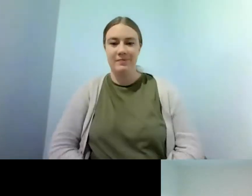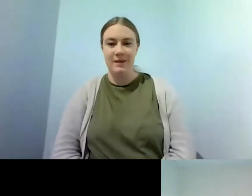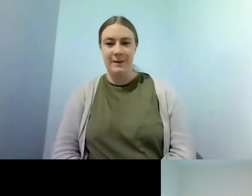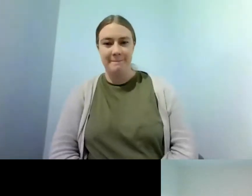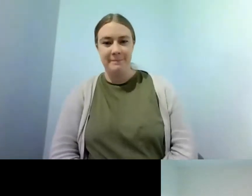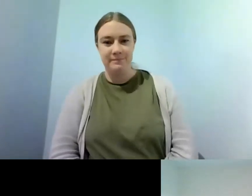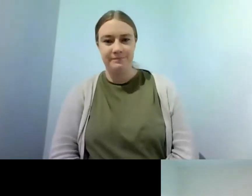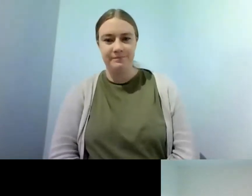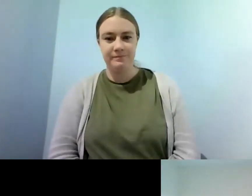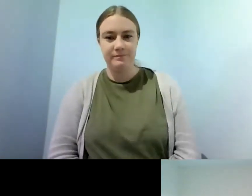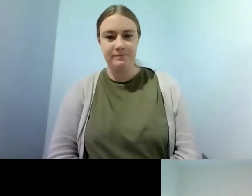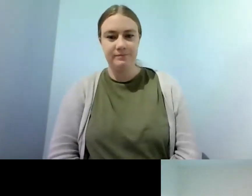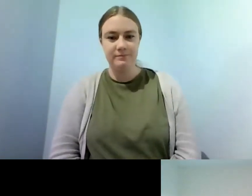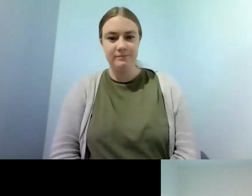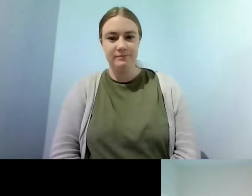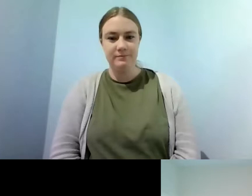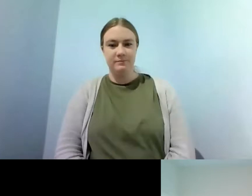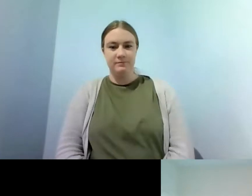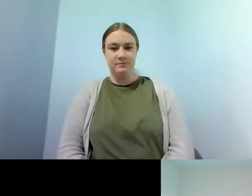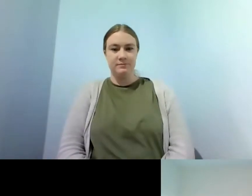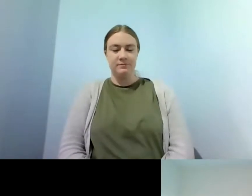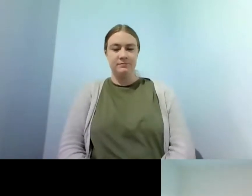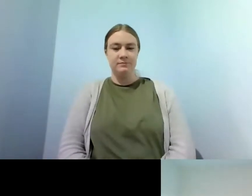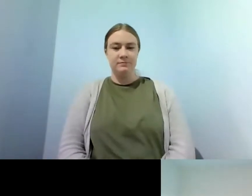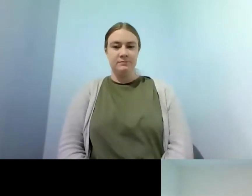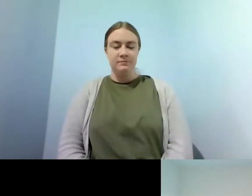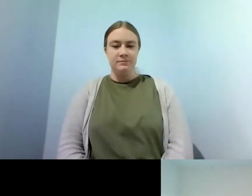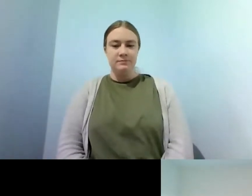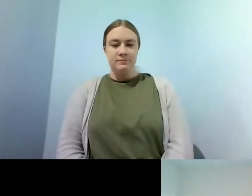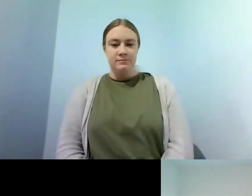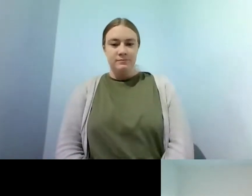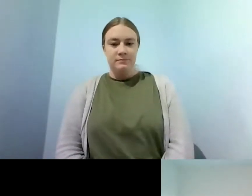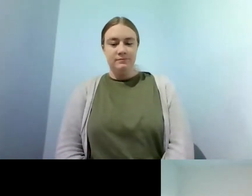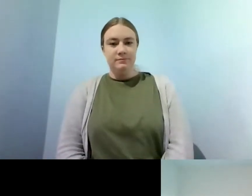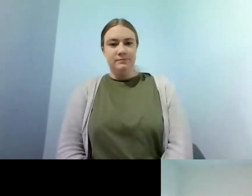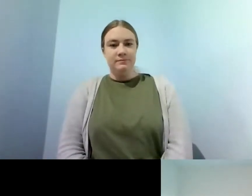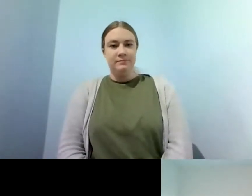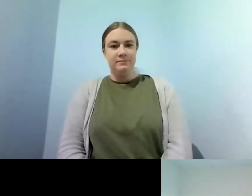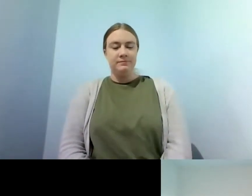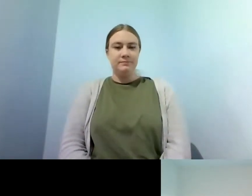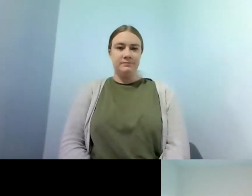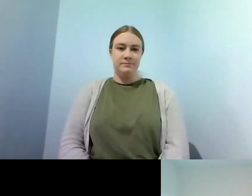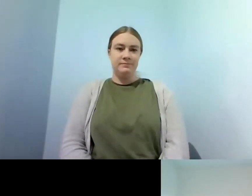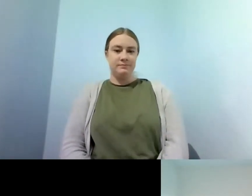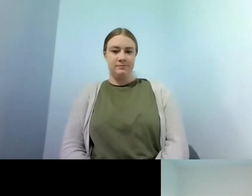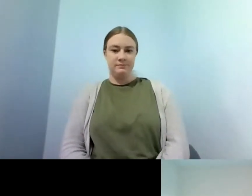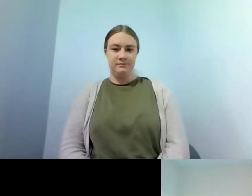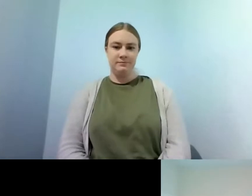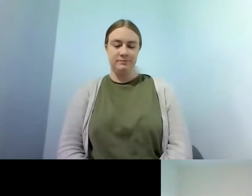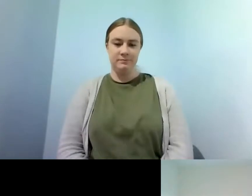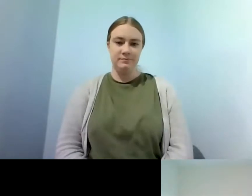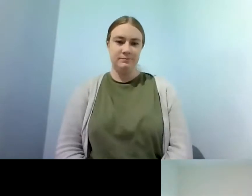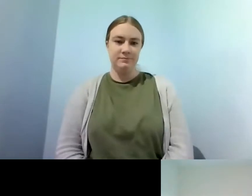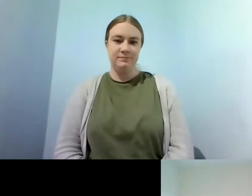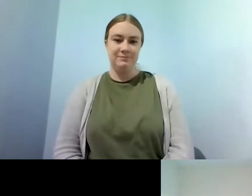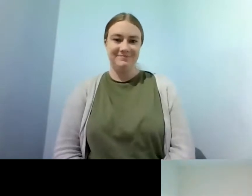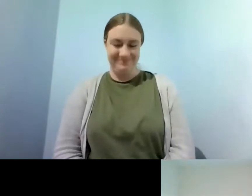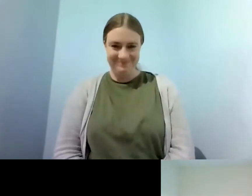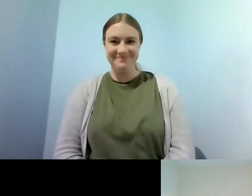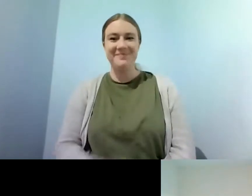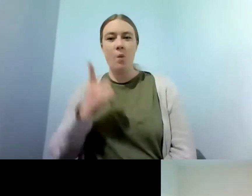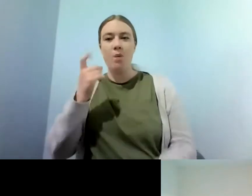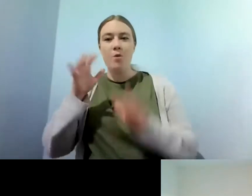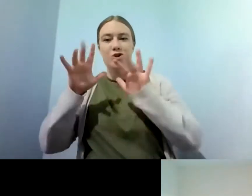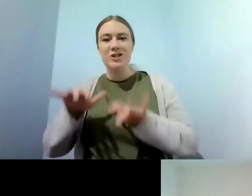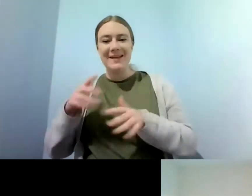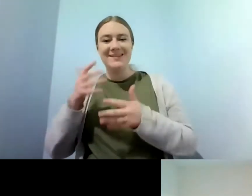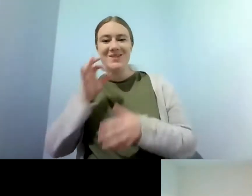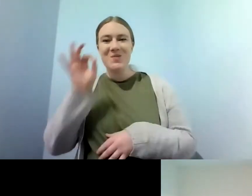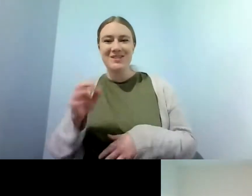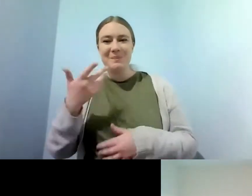brilliant thanks rachel um there's another question in the chat ah see i'm i'm looking